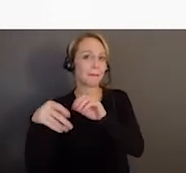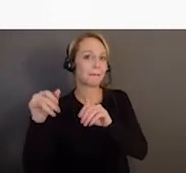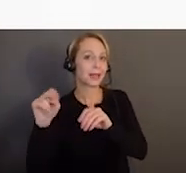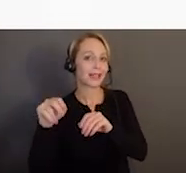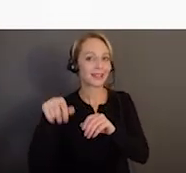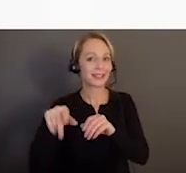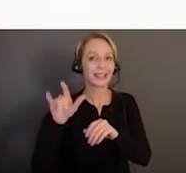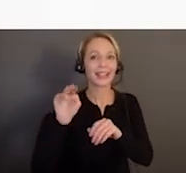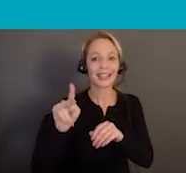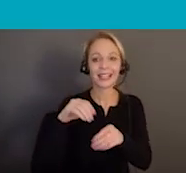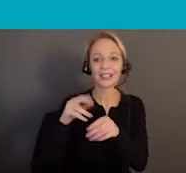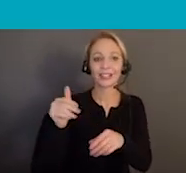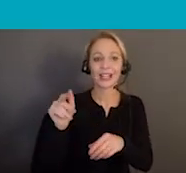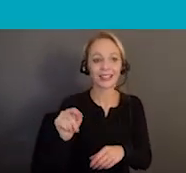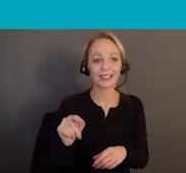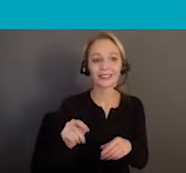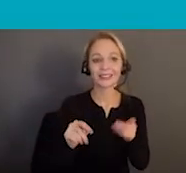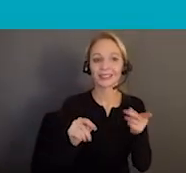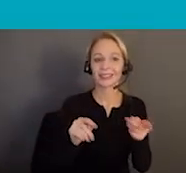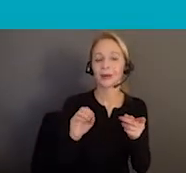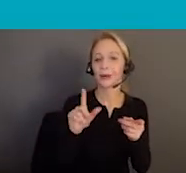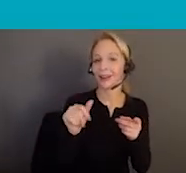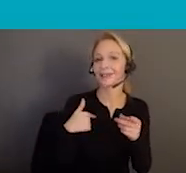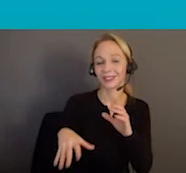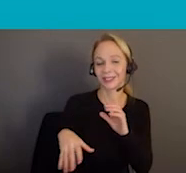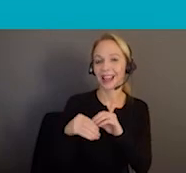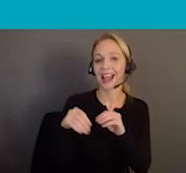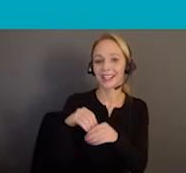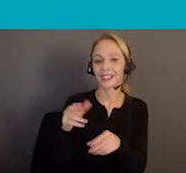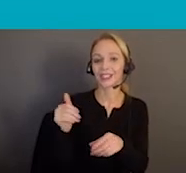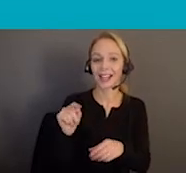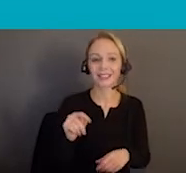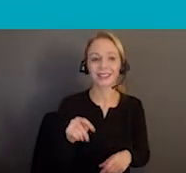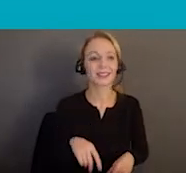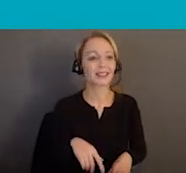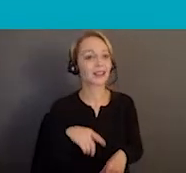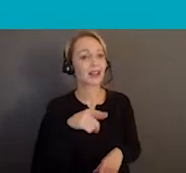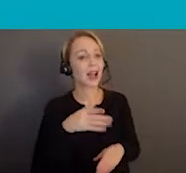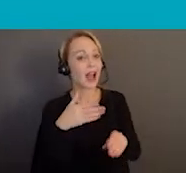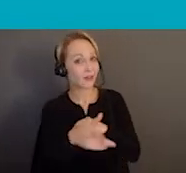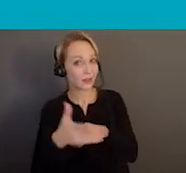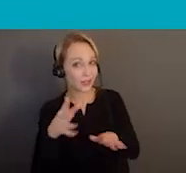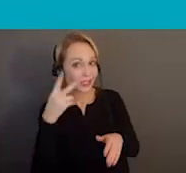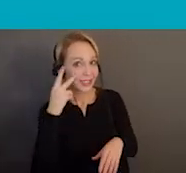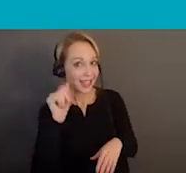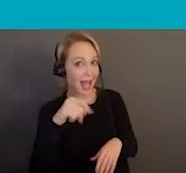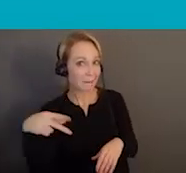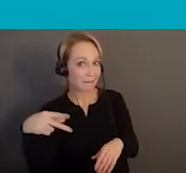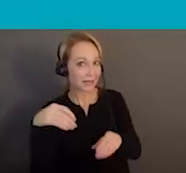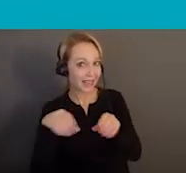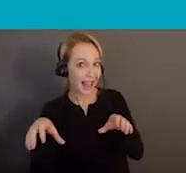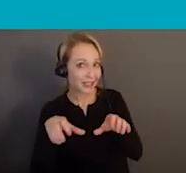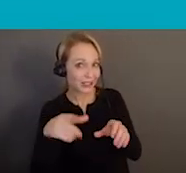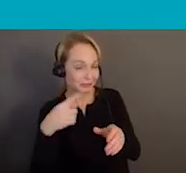AND PASTE THIS LINK IN THE CHAT PAGE. AFTER SEEING THE APP IN ACTION, LET ME TELL YOU HOW TO